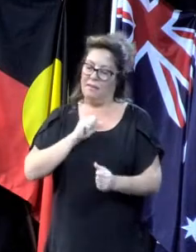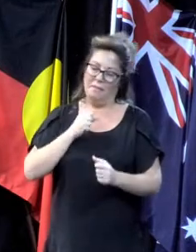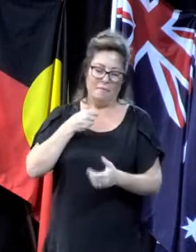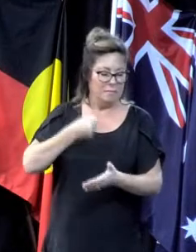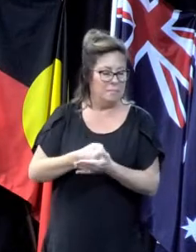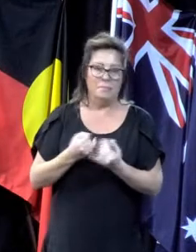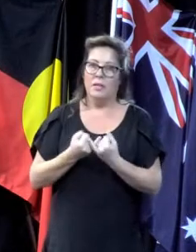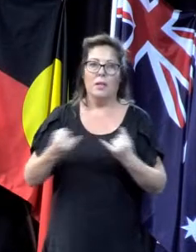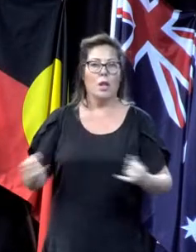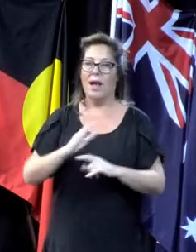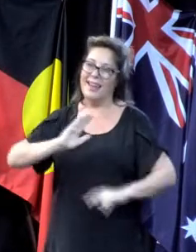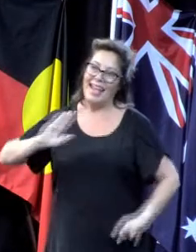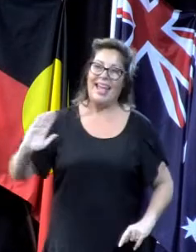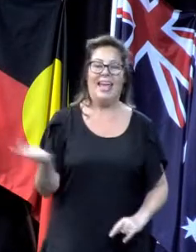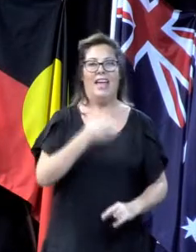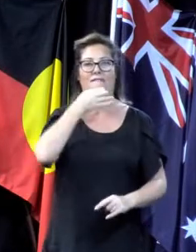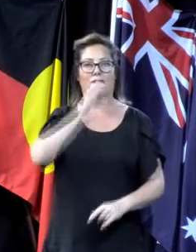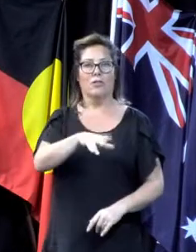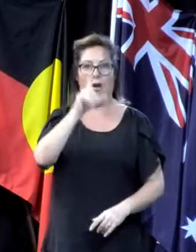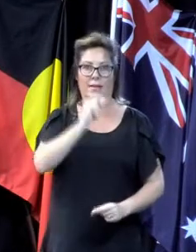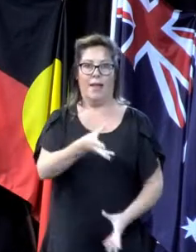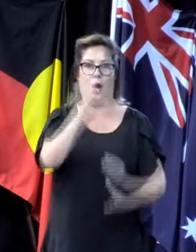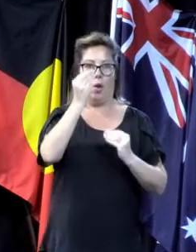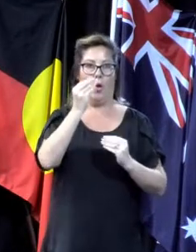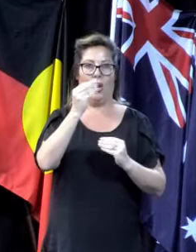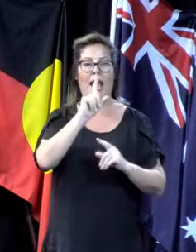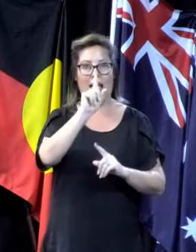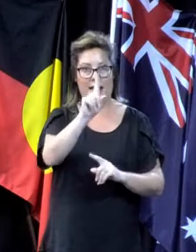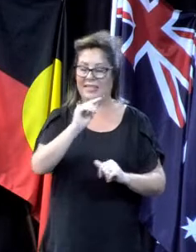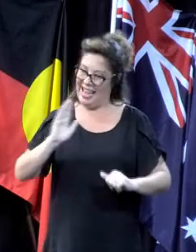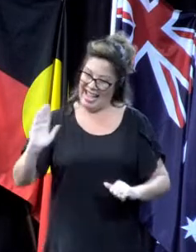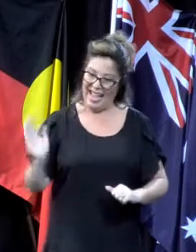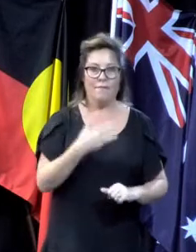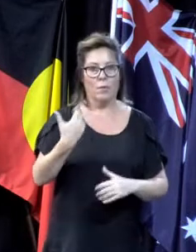Every child deserves the right to learn a quality education,